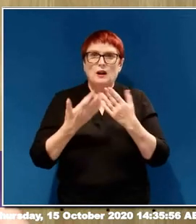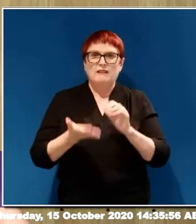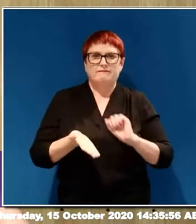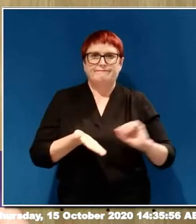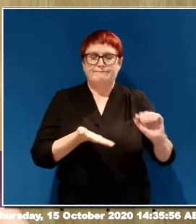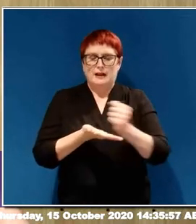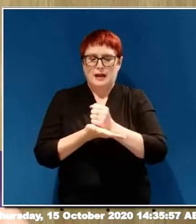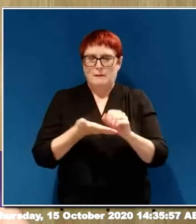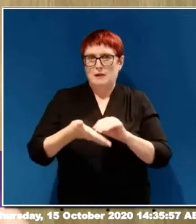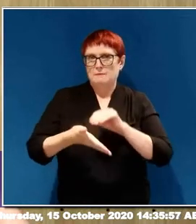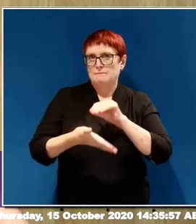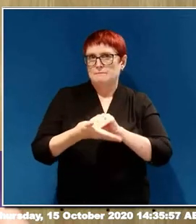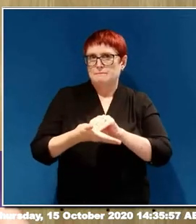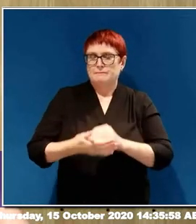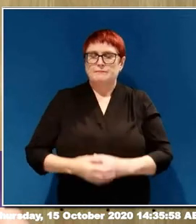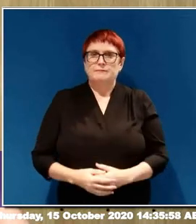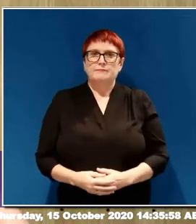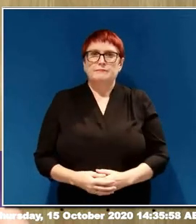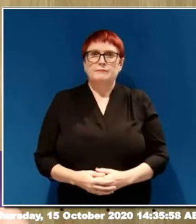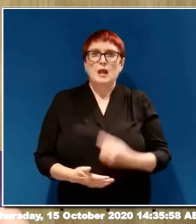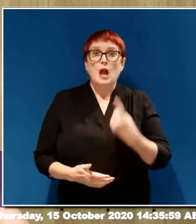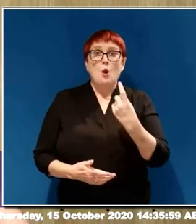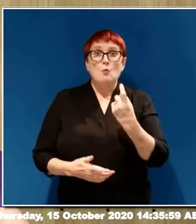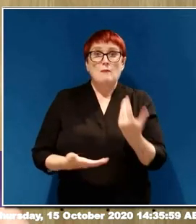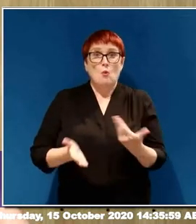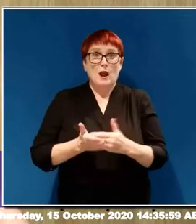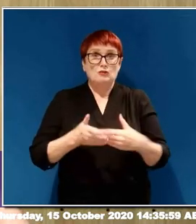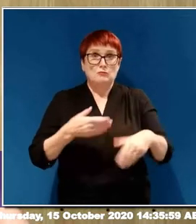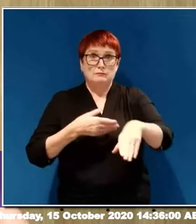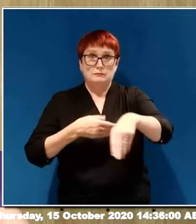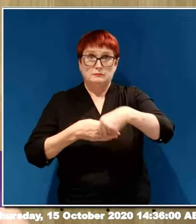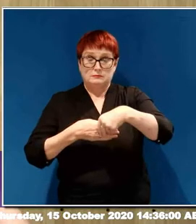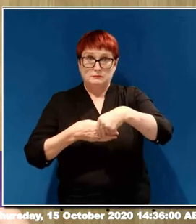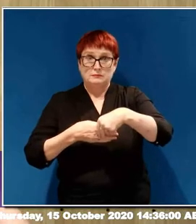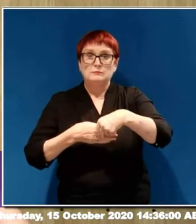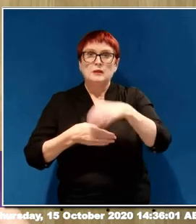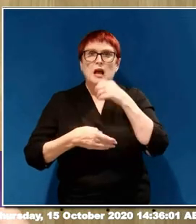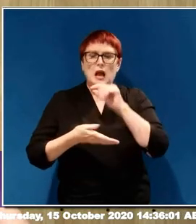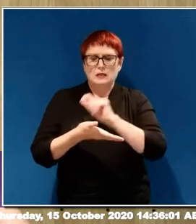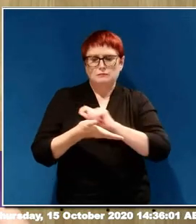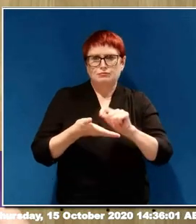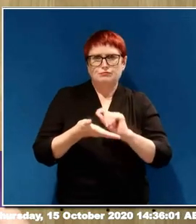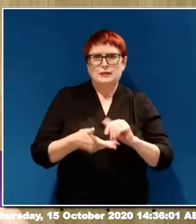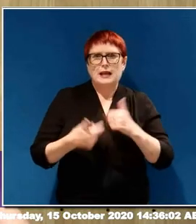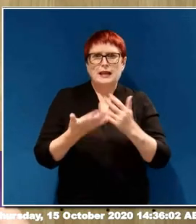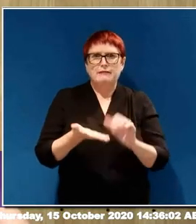I ask it be tendered and marked 7.165.1.